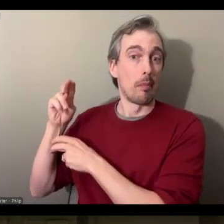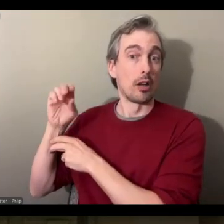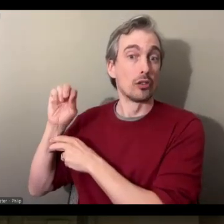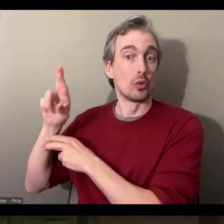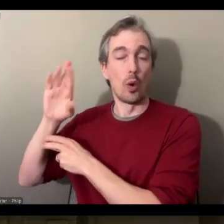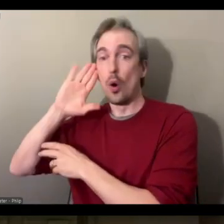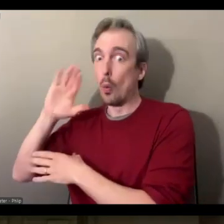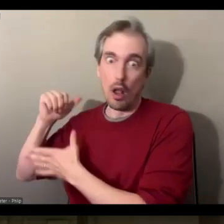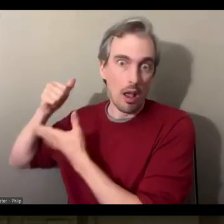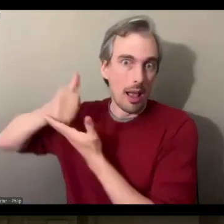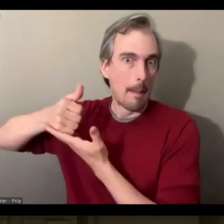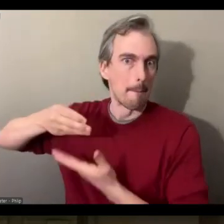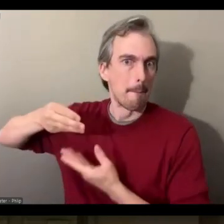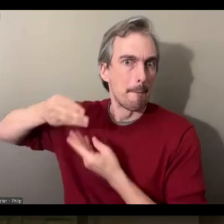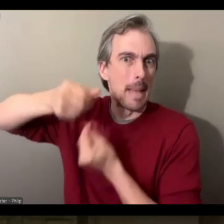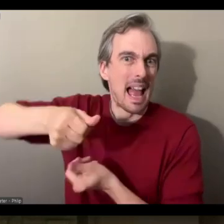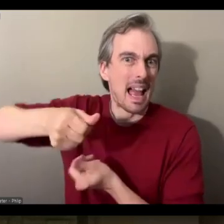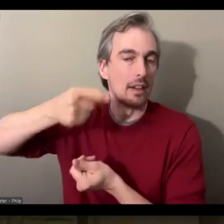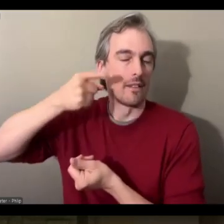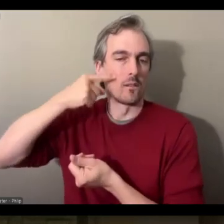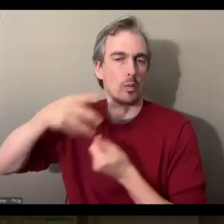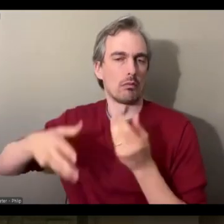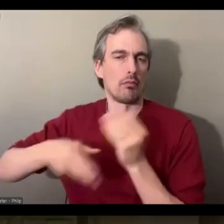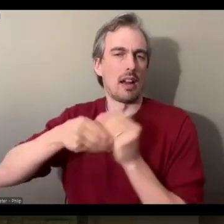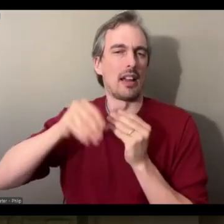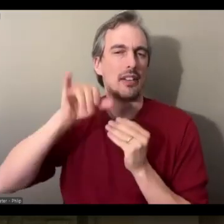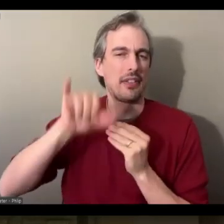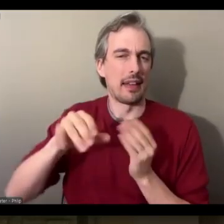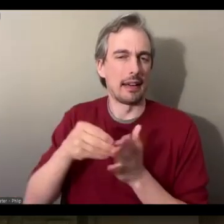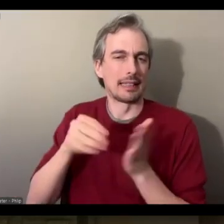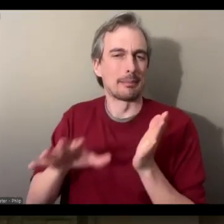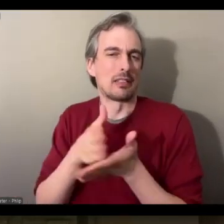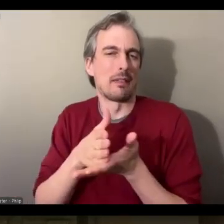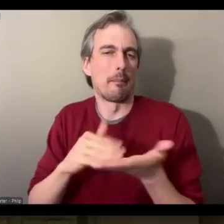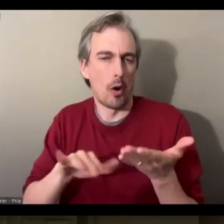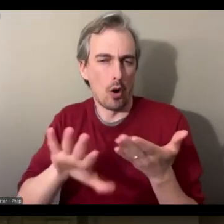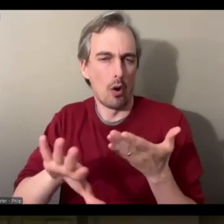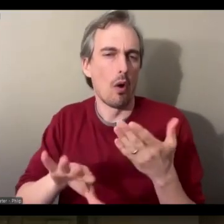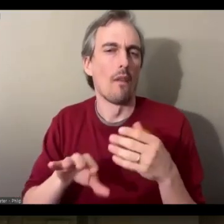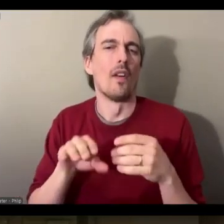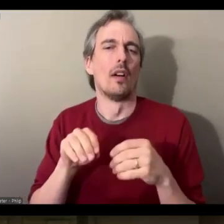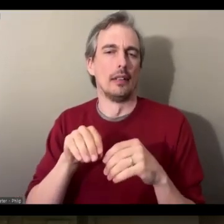you sort of a comparison to what we're gonna talk about soon, in terms of digital accessibility.